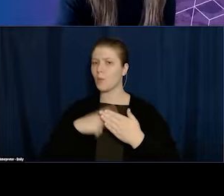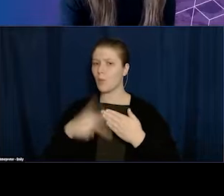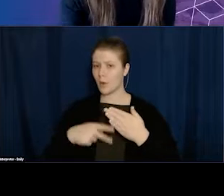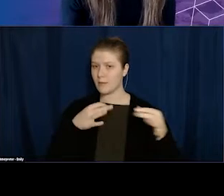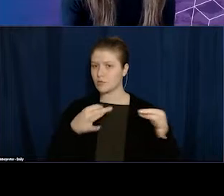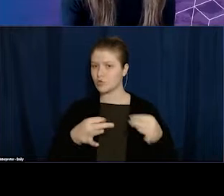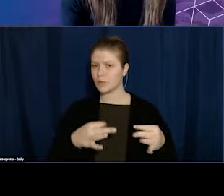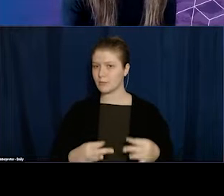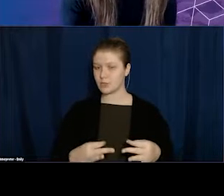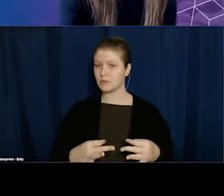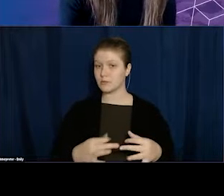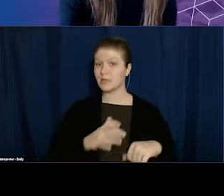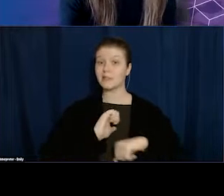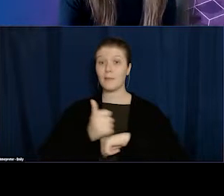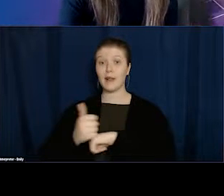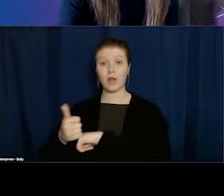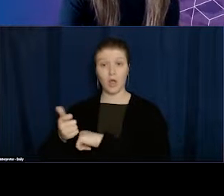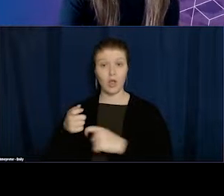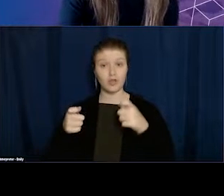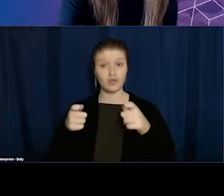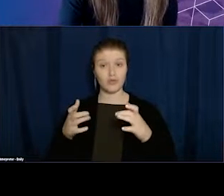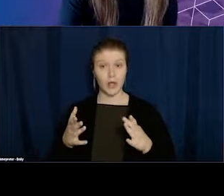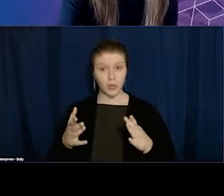You can go to that directorate and find the PD that you're looking for.